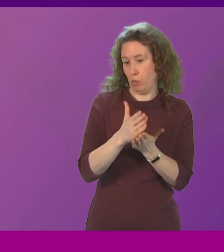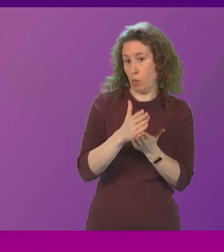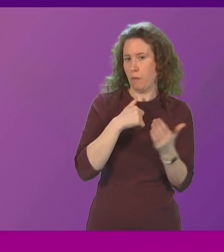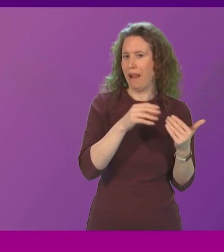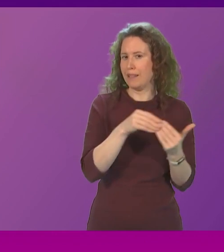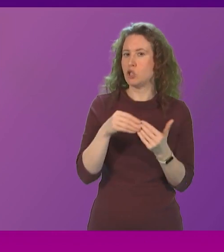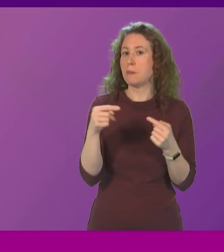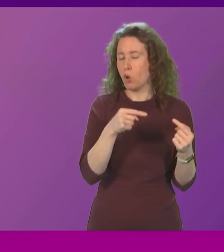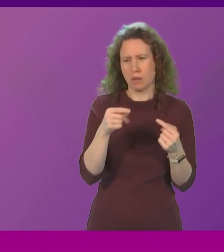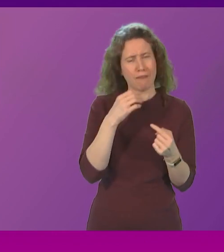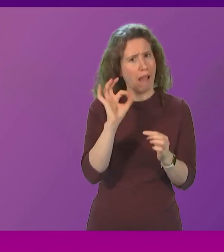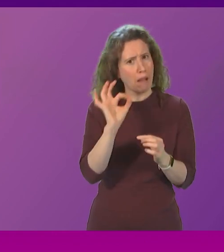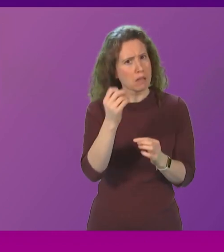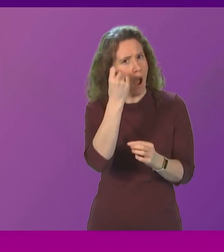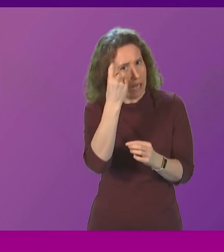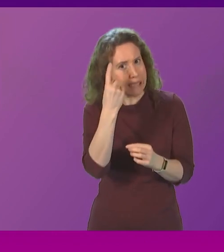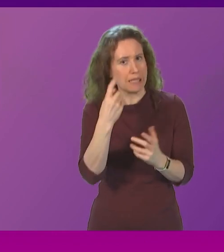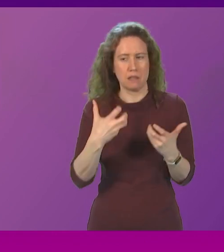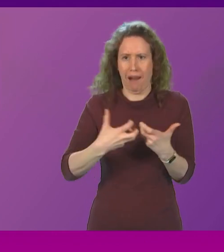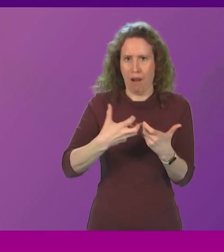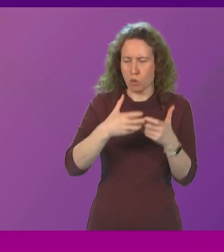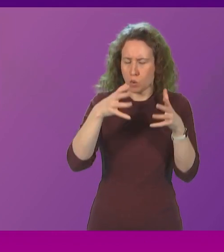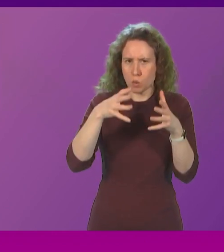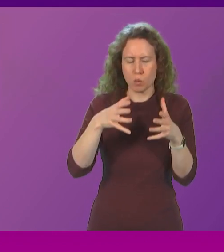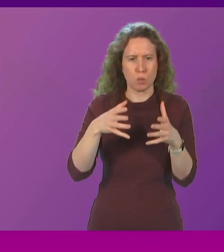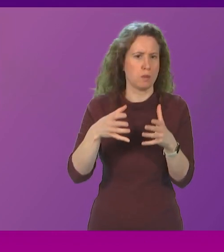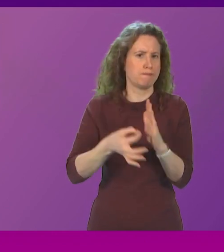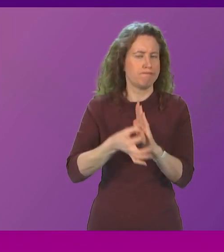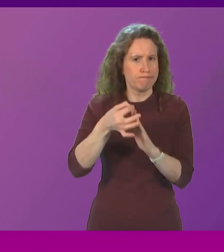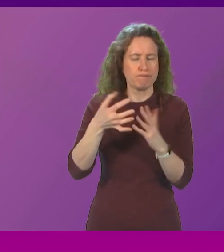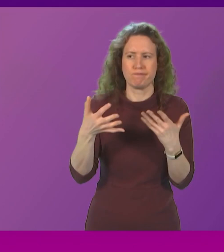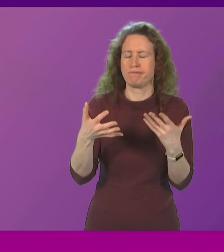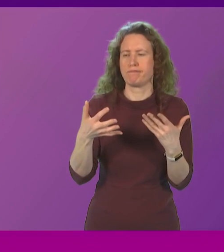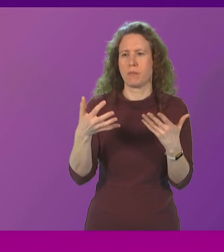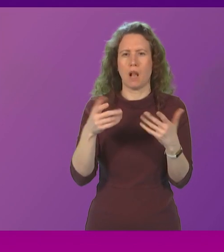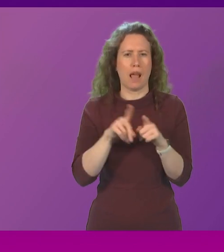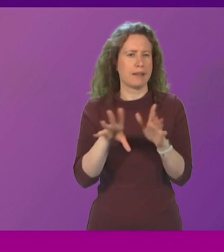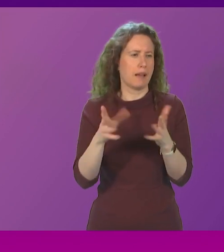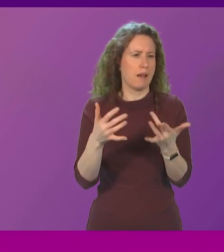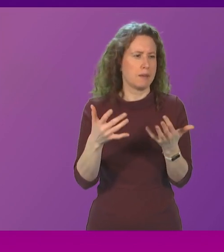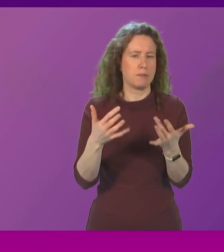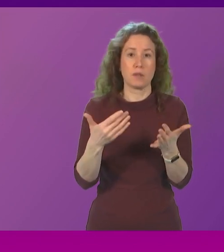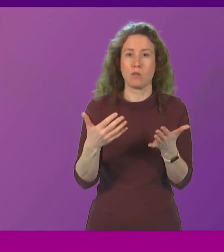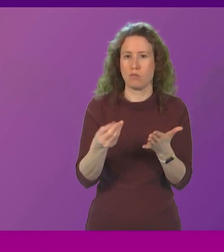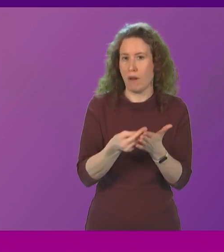It has some excellent ideas—for example, on how to increase revenue in a way that is